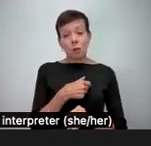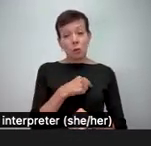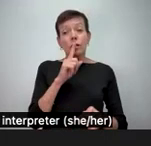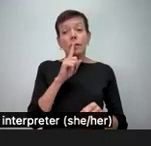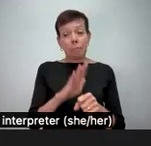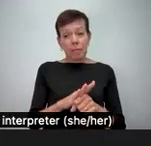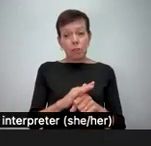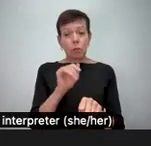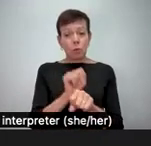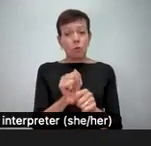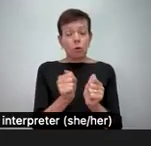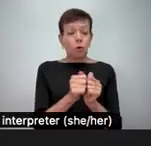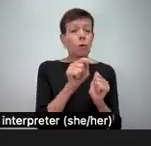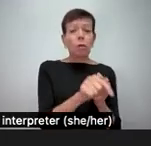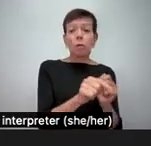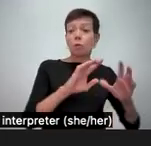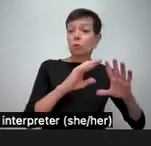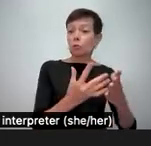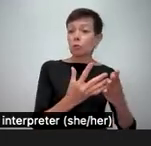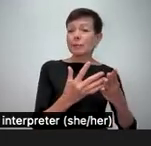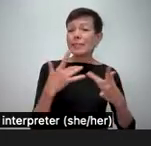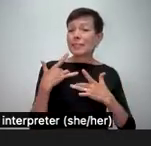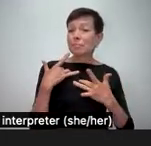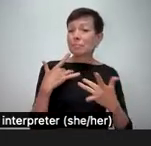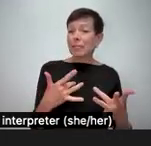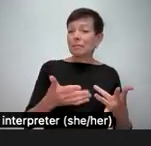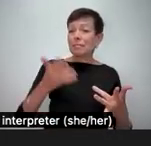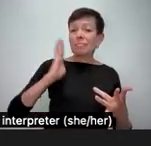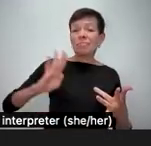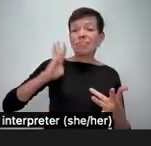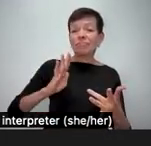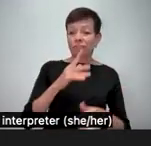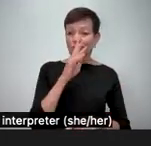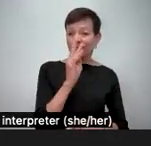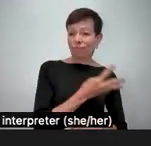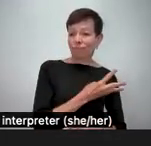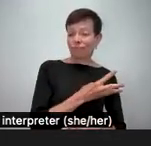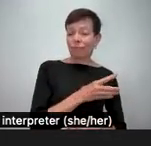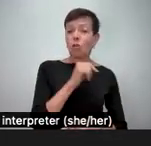historically been underserved. We are guided by the core principles of EDIA or